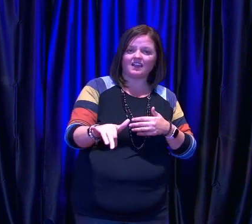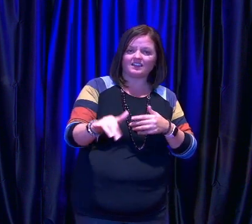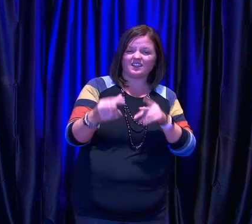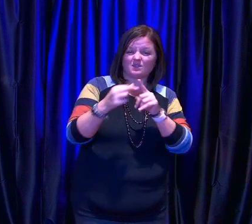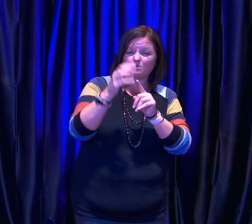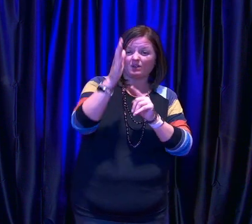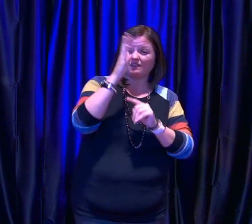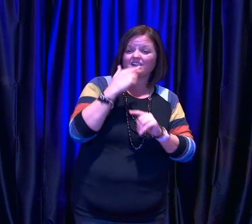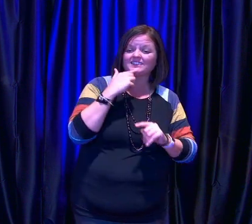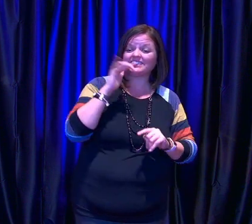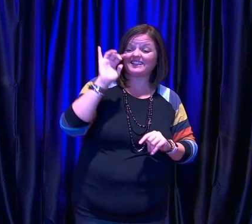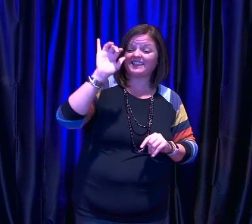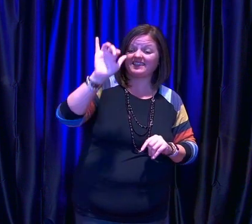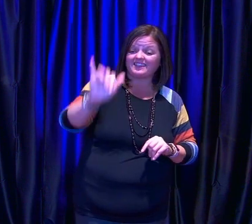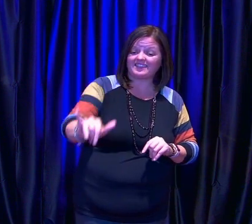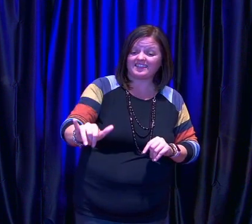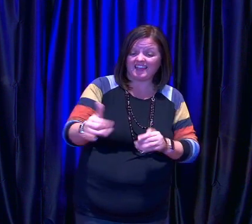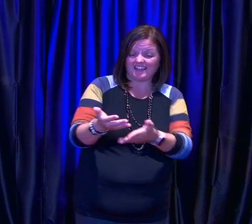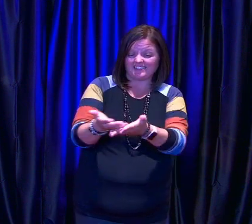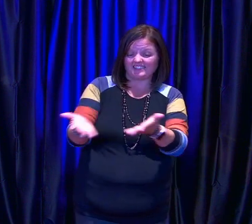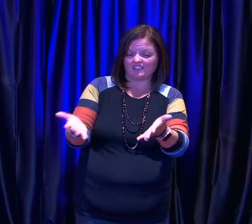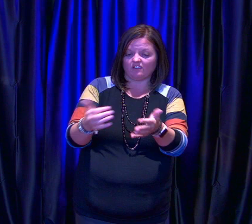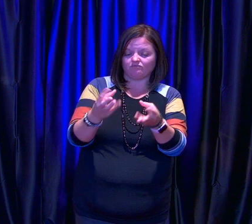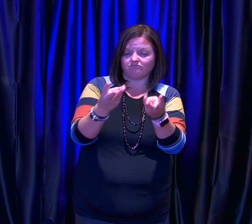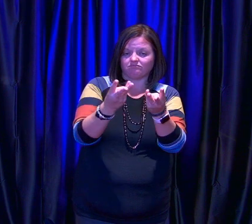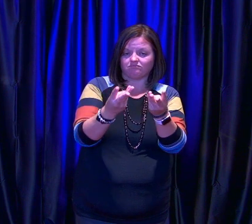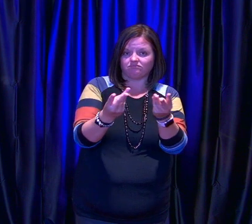says that stuff passes away